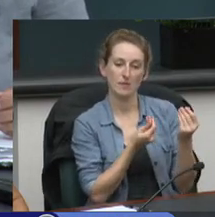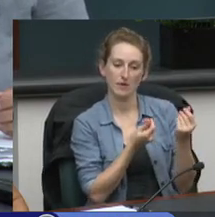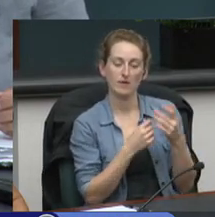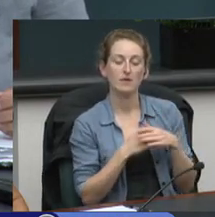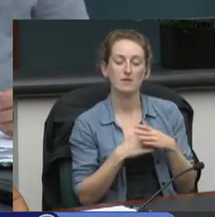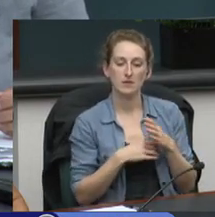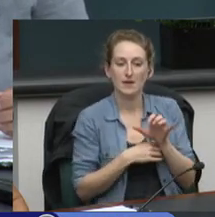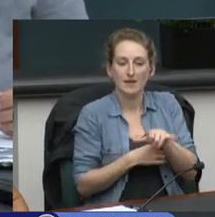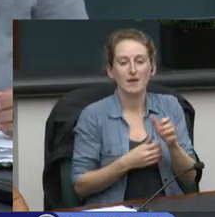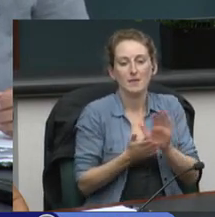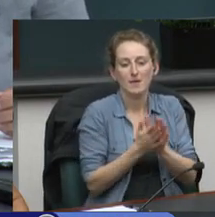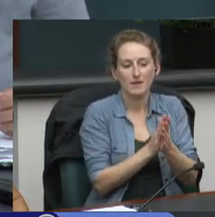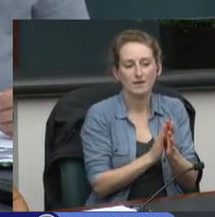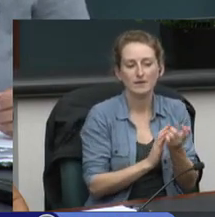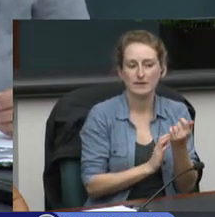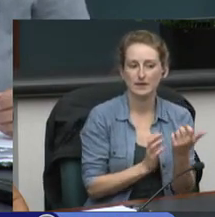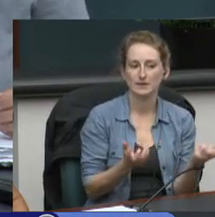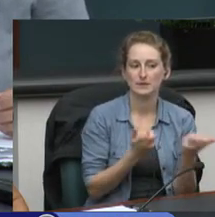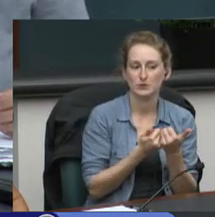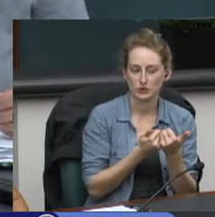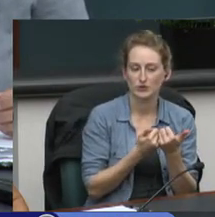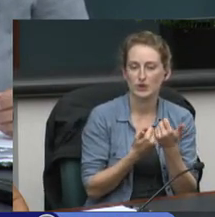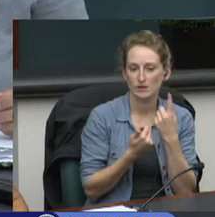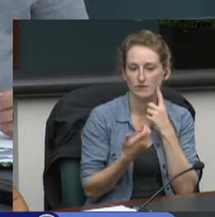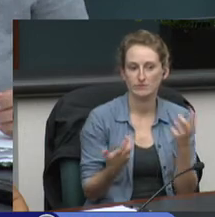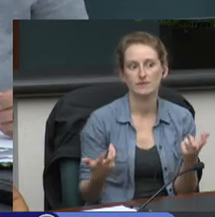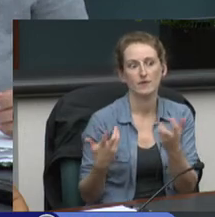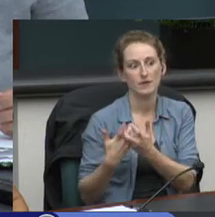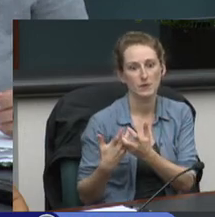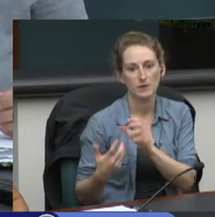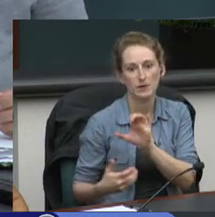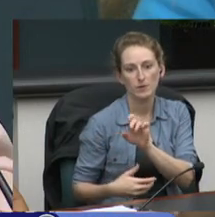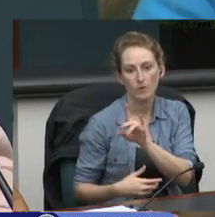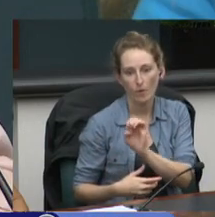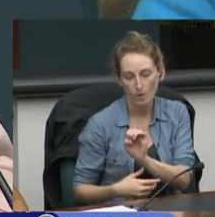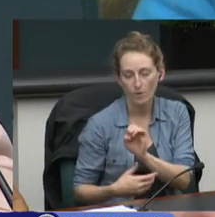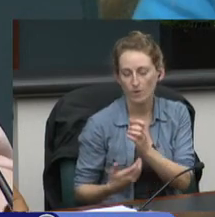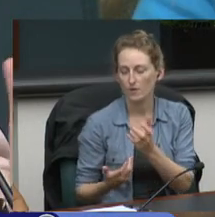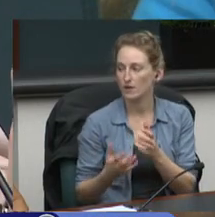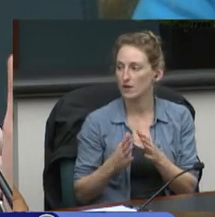with a zoning code or ordinance so if that could not be considered as part of